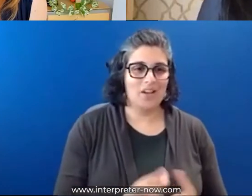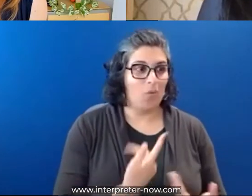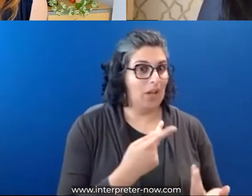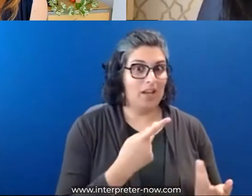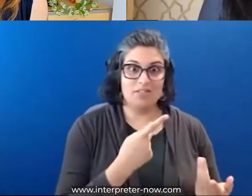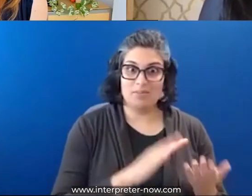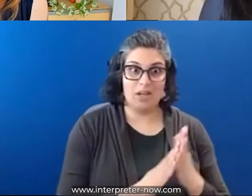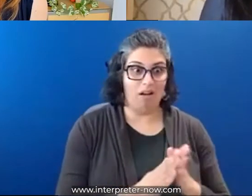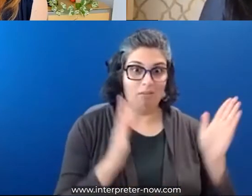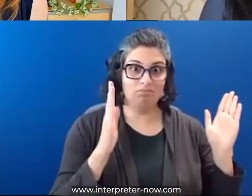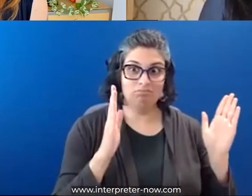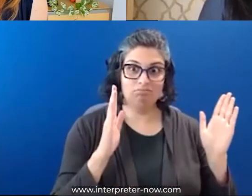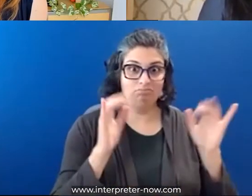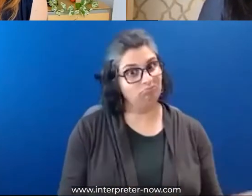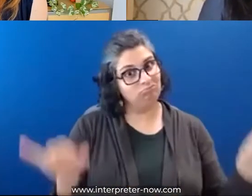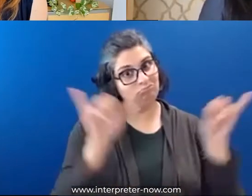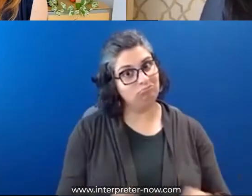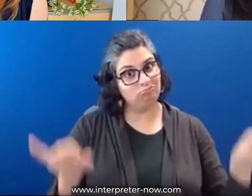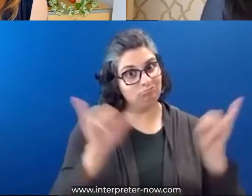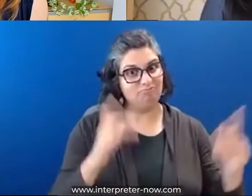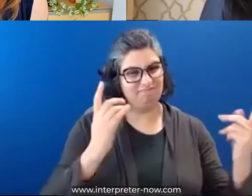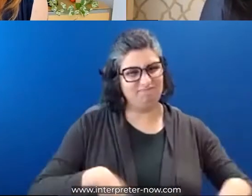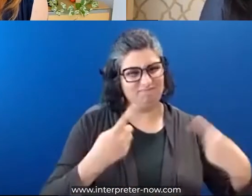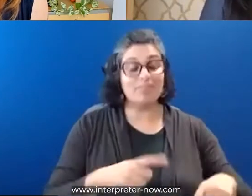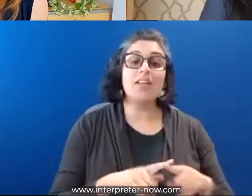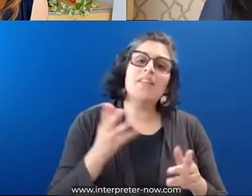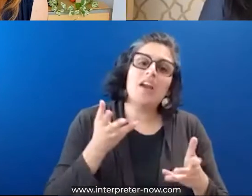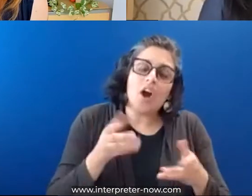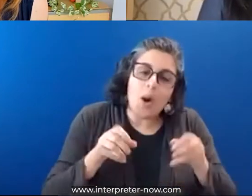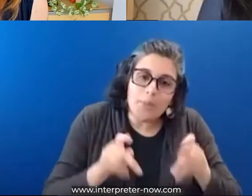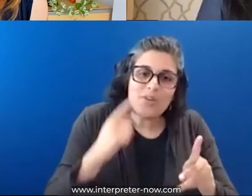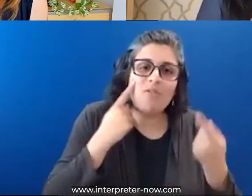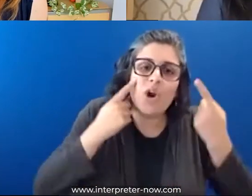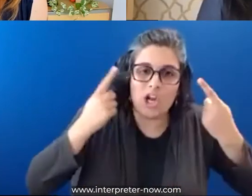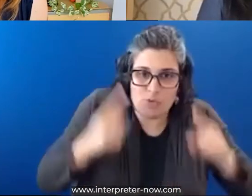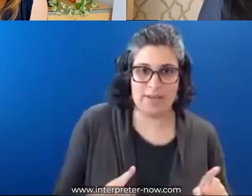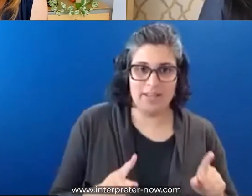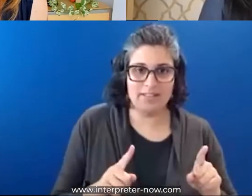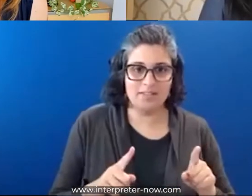There are places for agreement, if you can find it. Listen to understand. Listen for agreement.